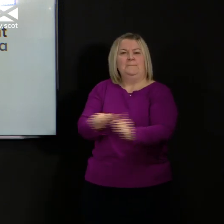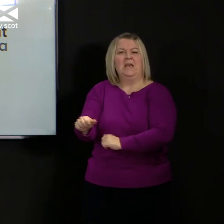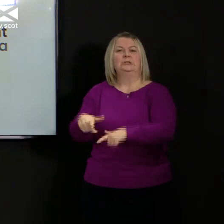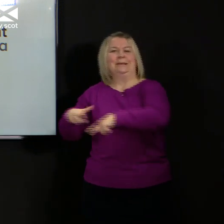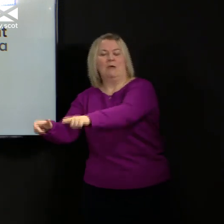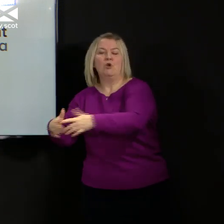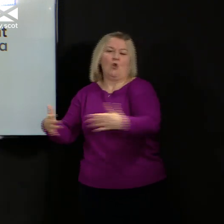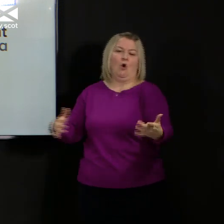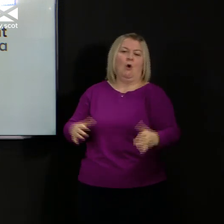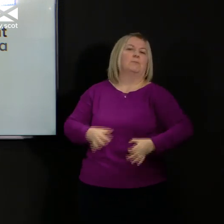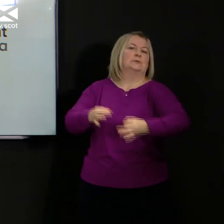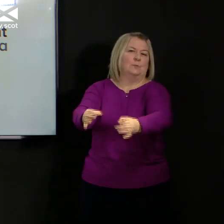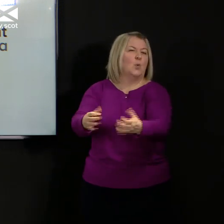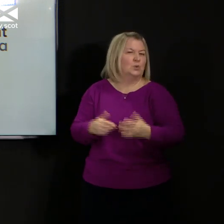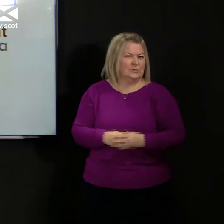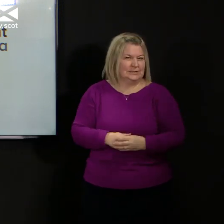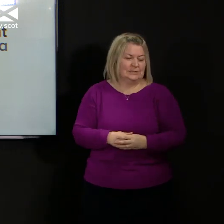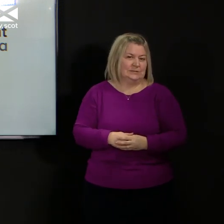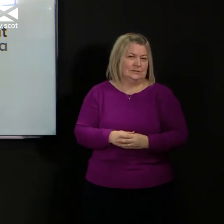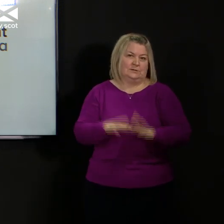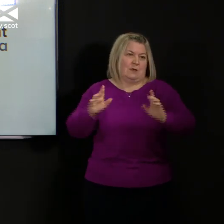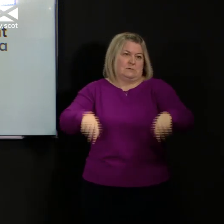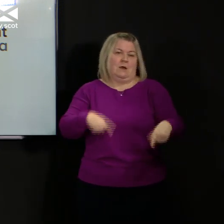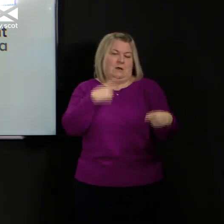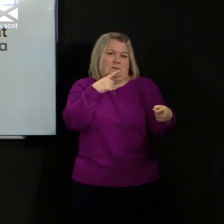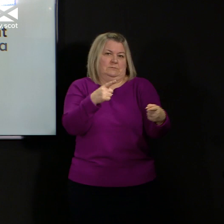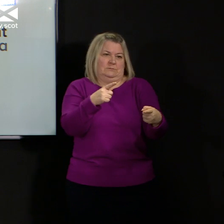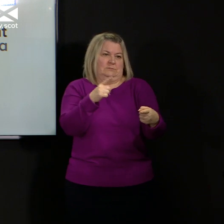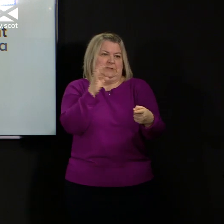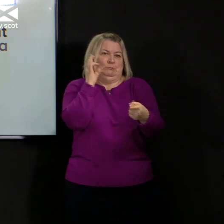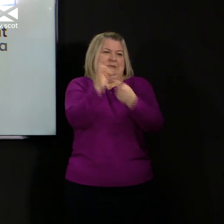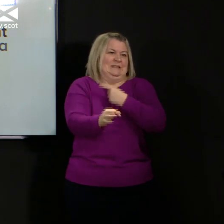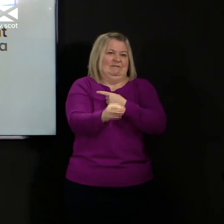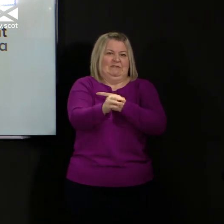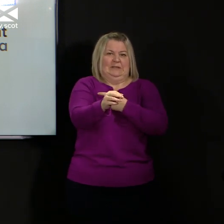certainly can't comment on the individual cases, it's always a clinical decision as